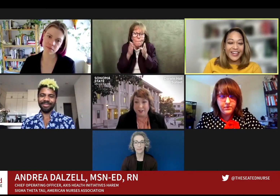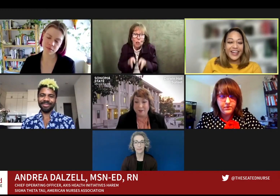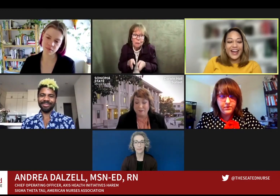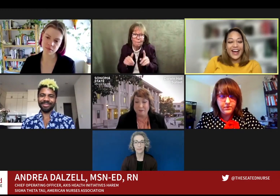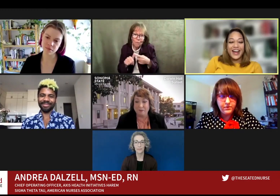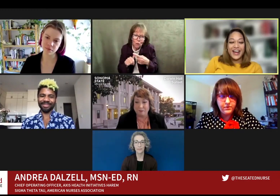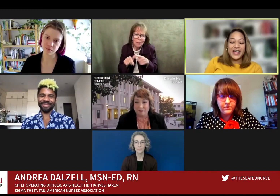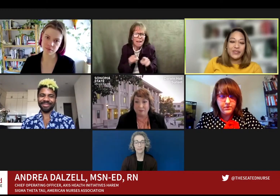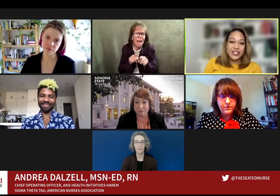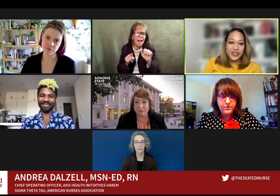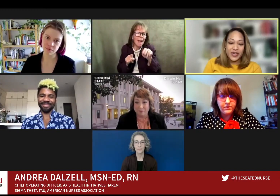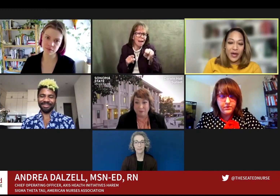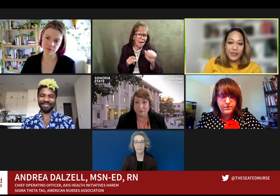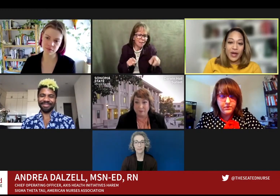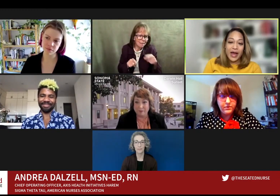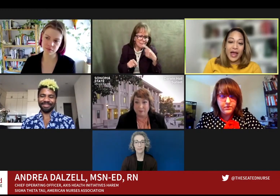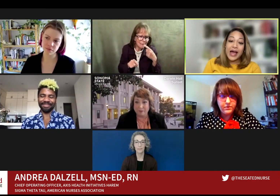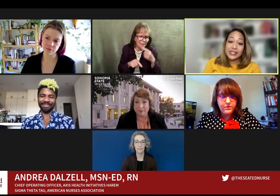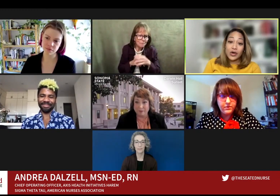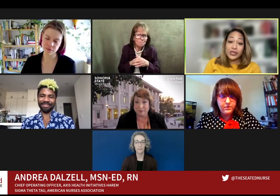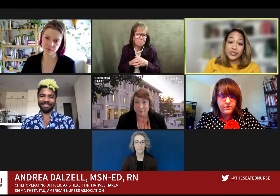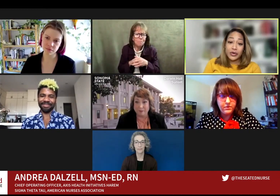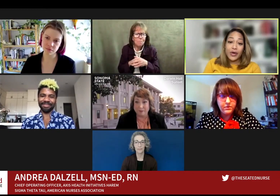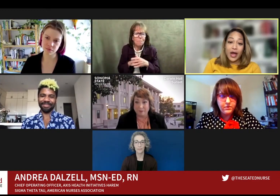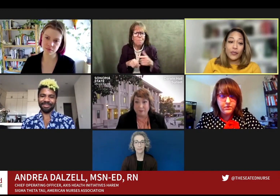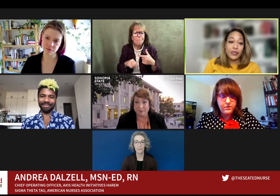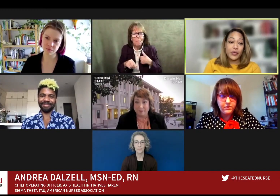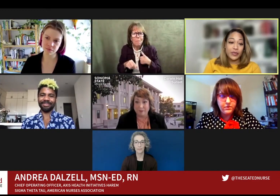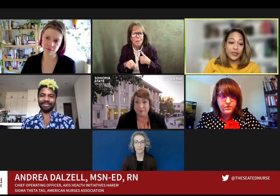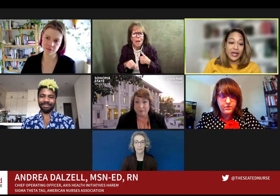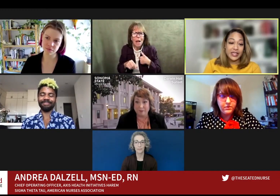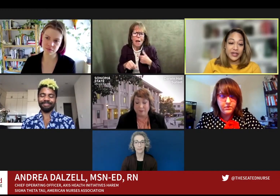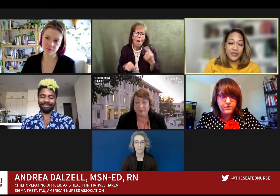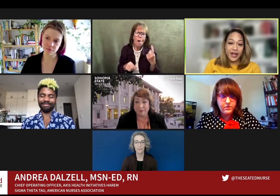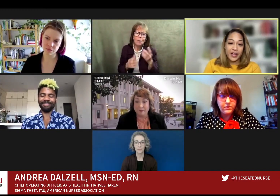I had said, and make sure that I asked also how people want to be identified.